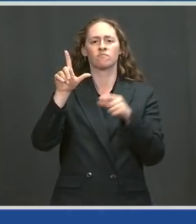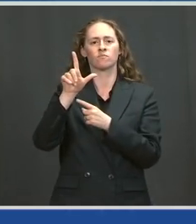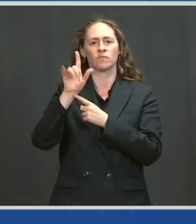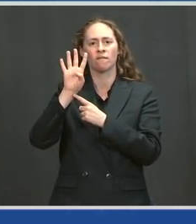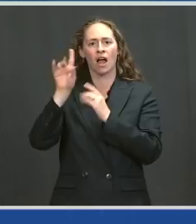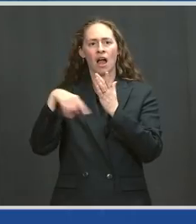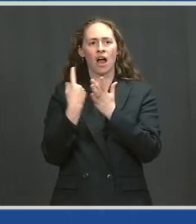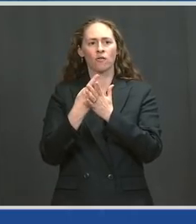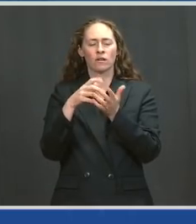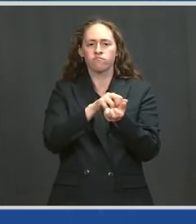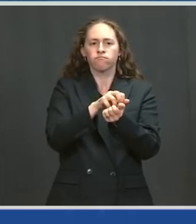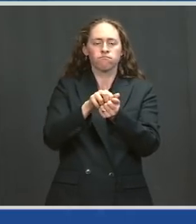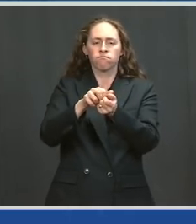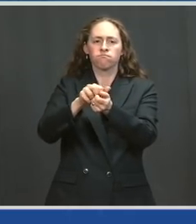Black homes and business were lost.